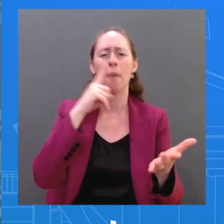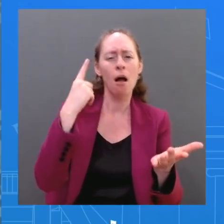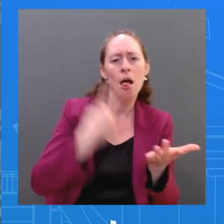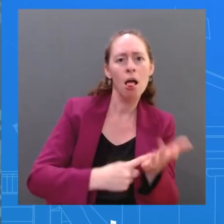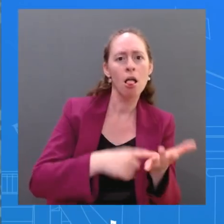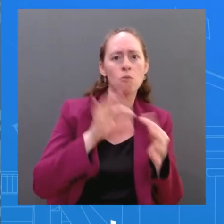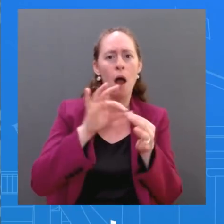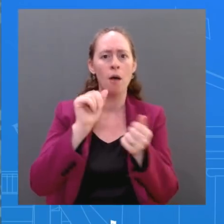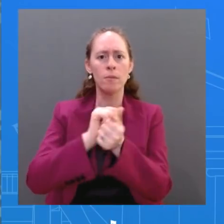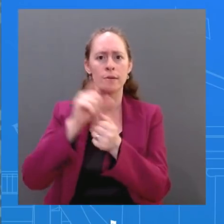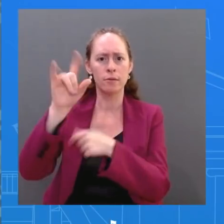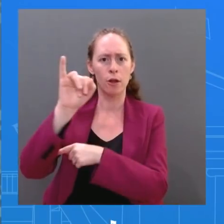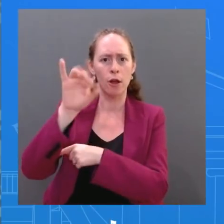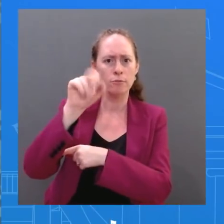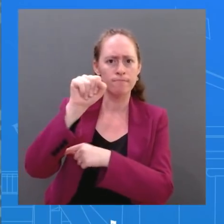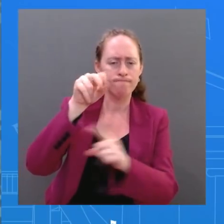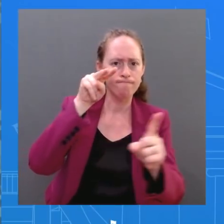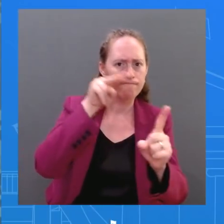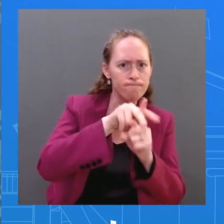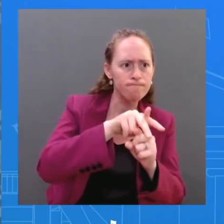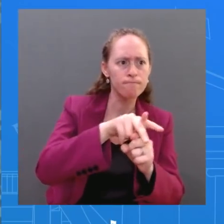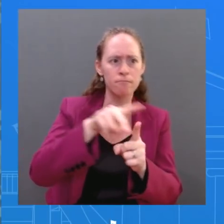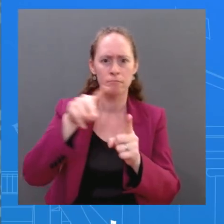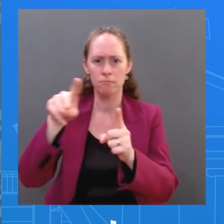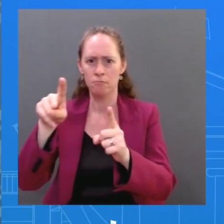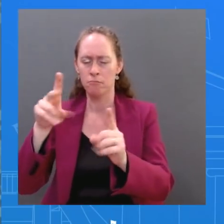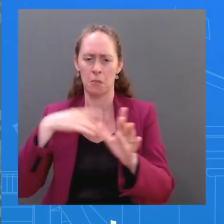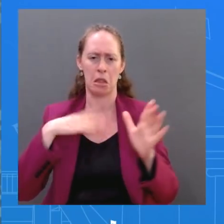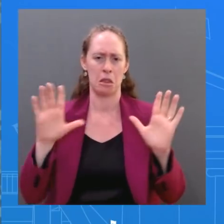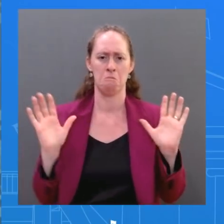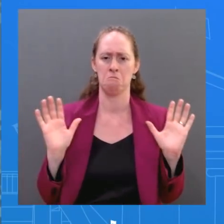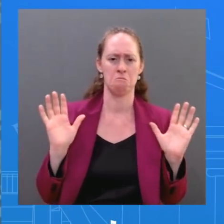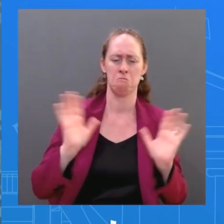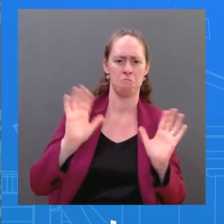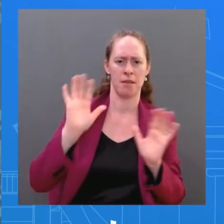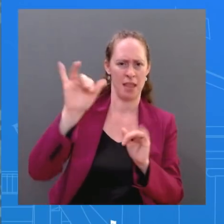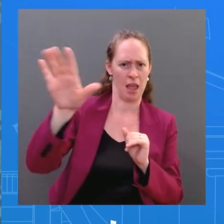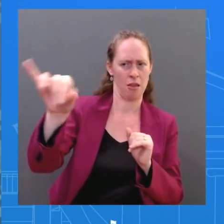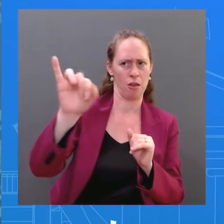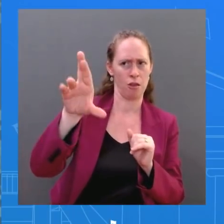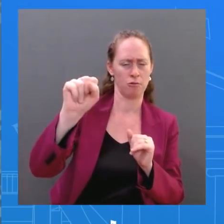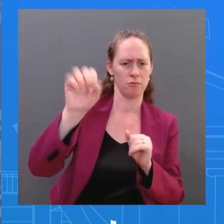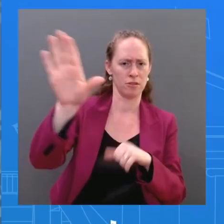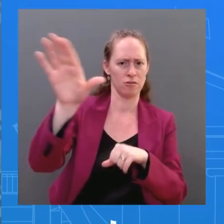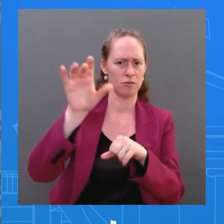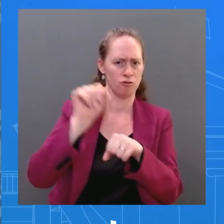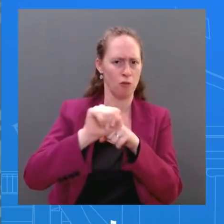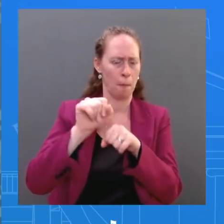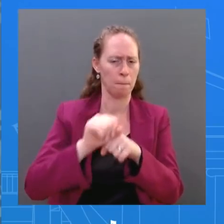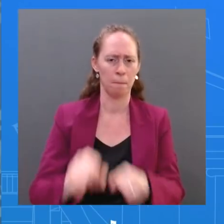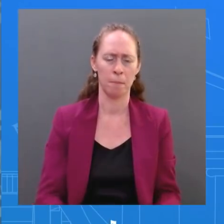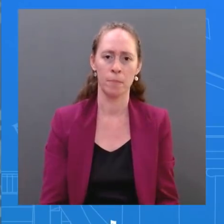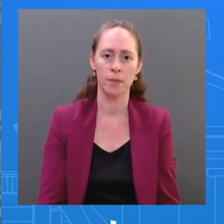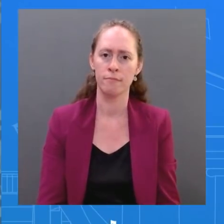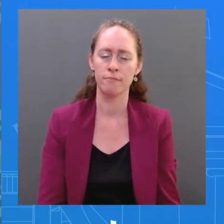on that I would refer -- refer you to the IRS. That's for anyone who has any questions on that. As you know, the IRS Commissioner --